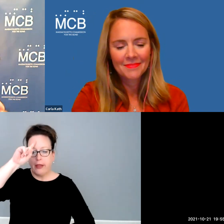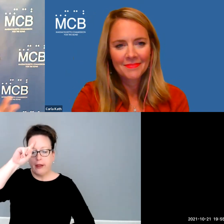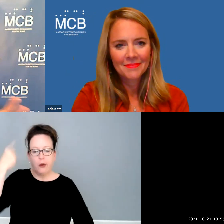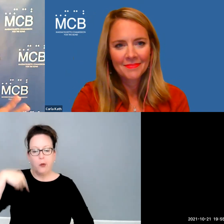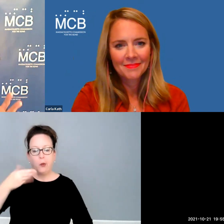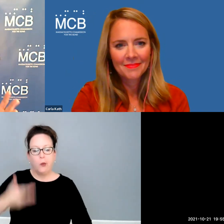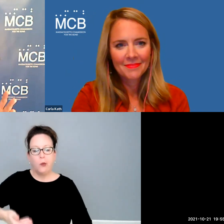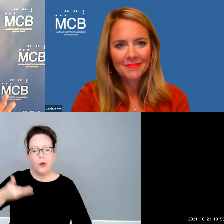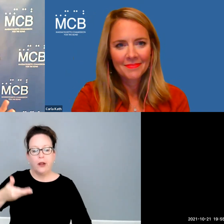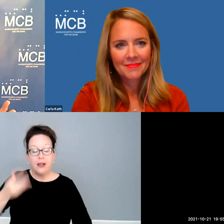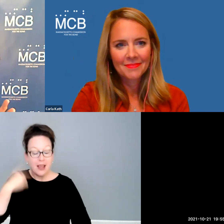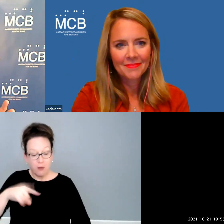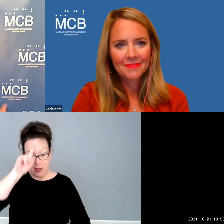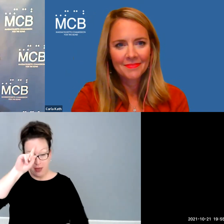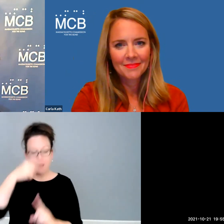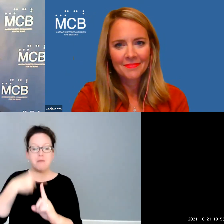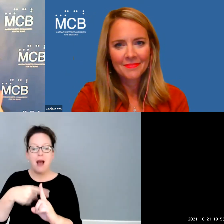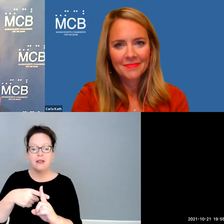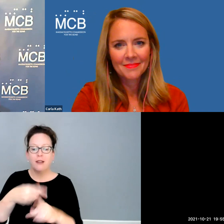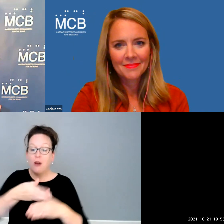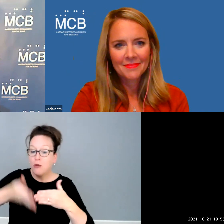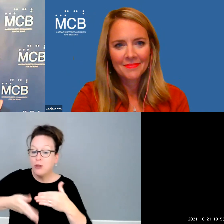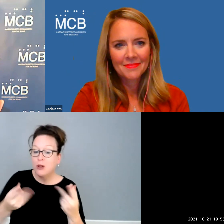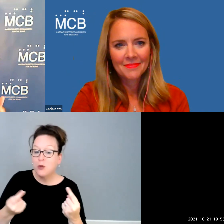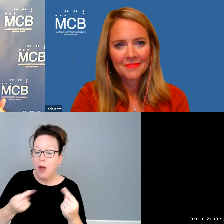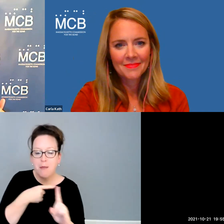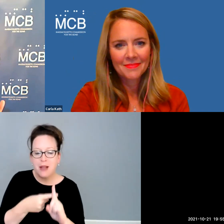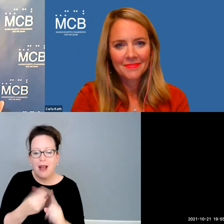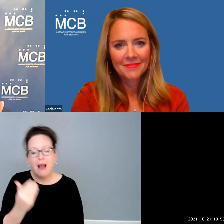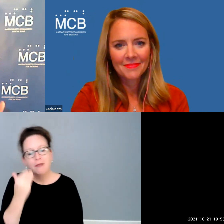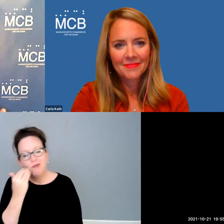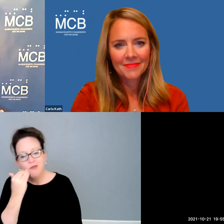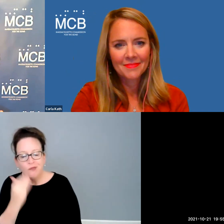terms, we'll achieve positive results. I mean it might sound cliched or, or old-fashioned,